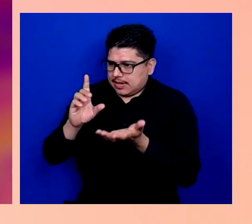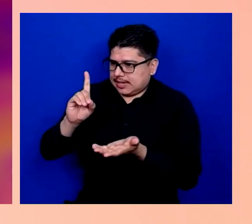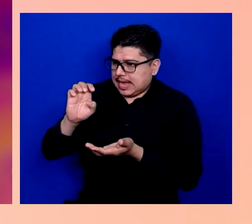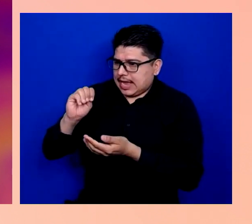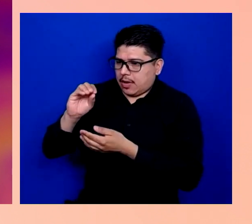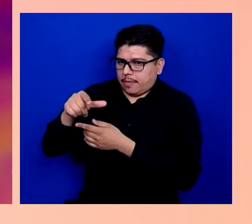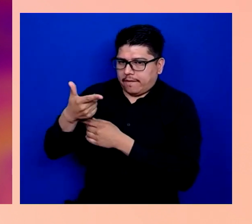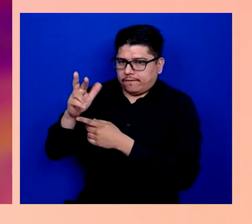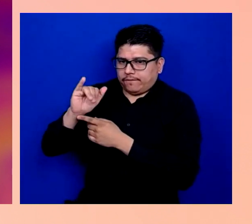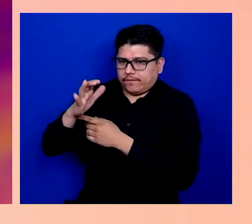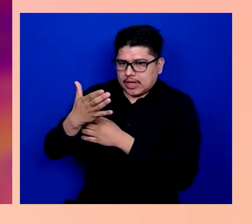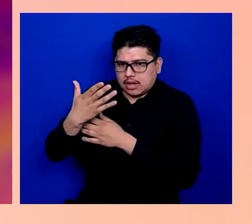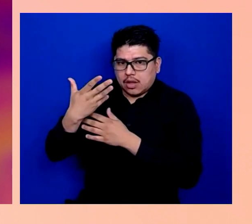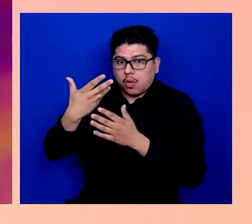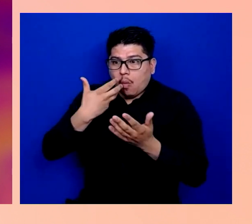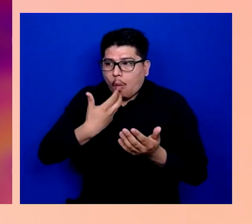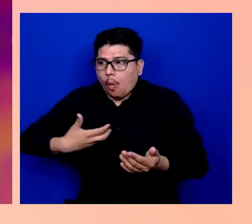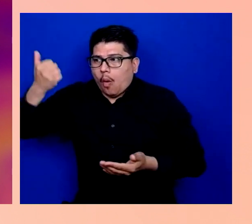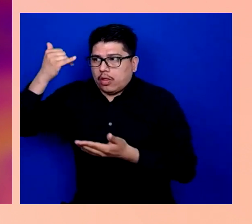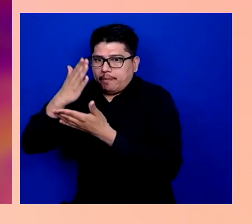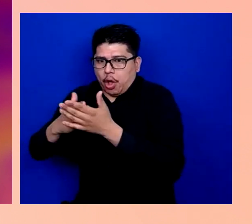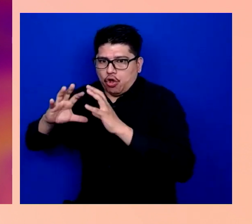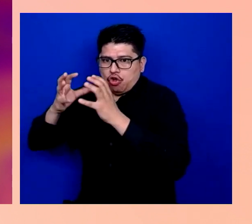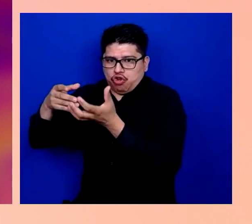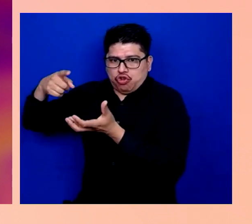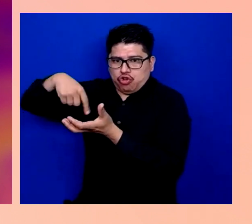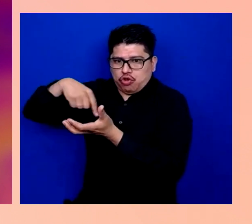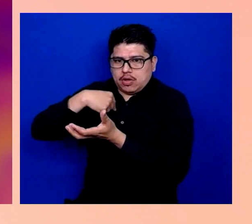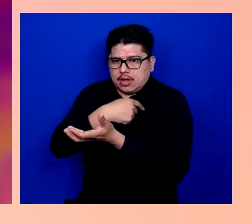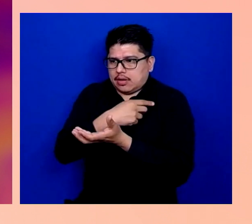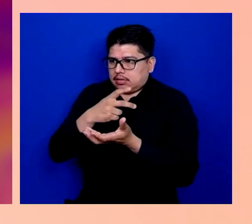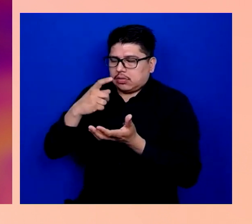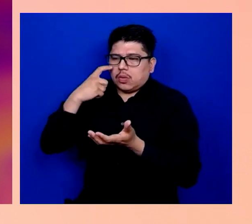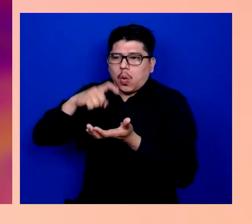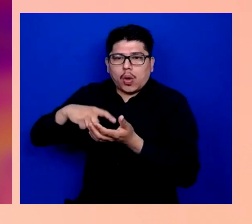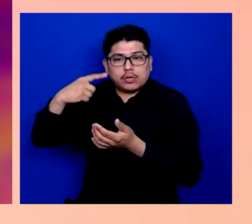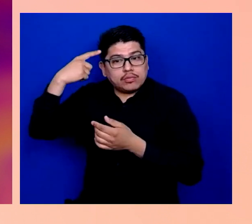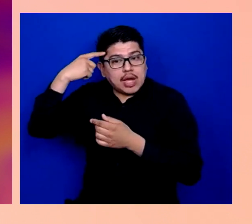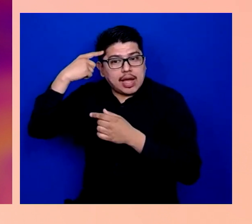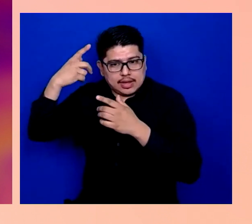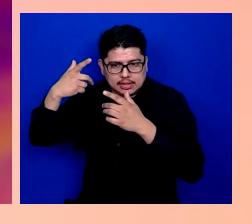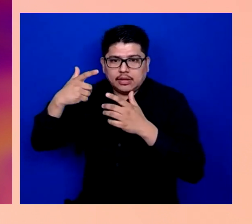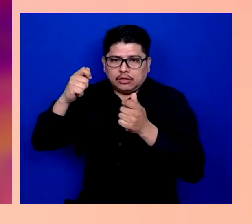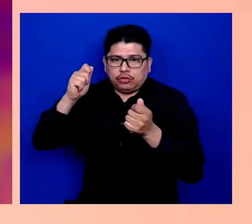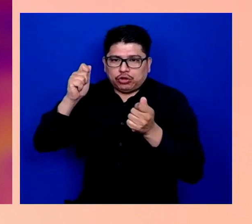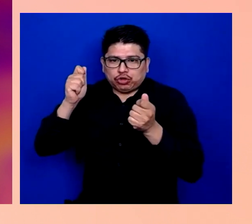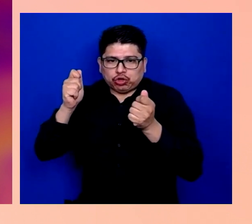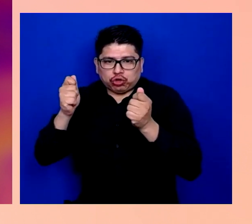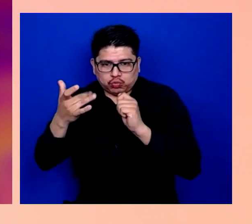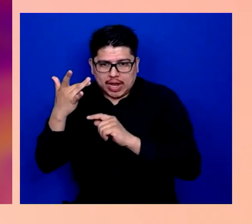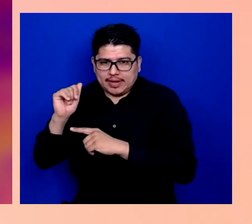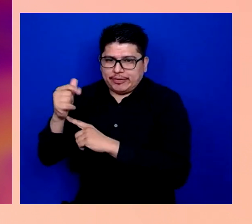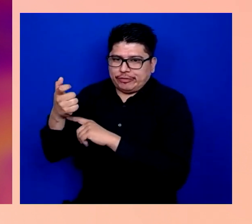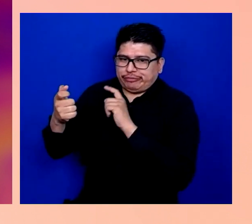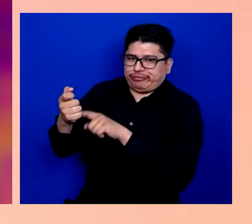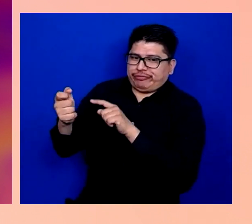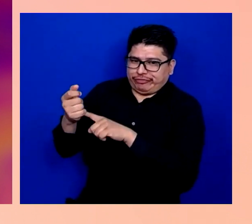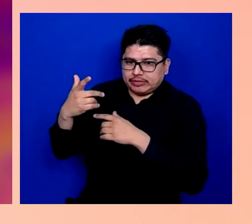As we age, our brain changes, it's just part of what happens and how we think, how fast we think what